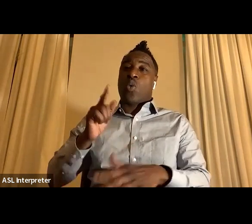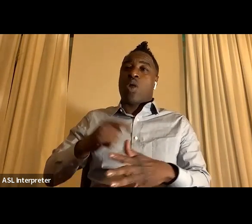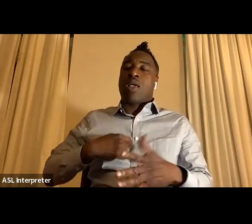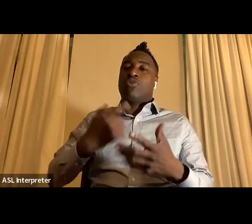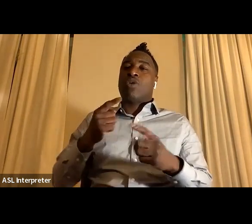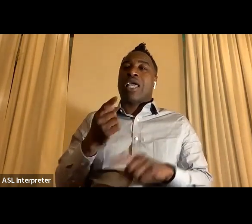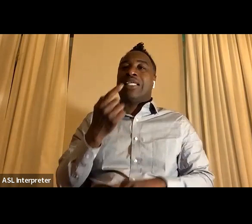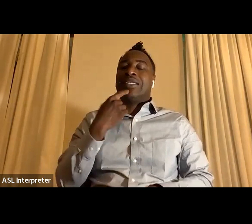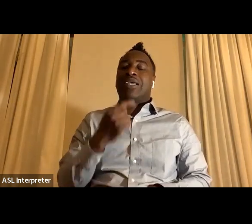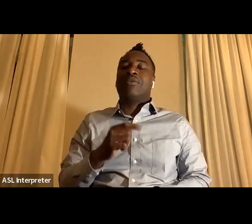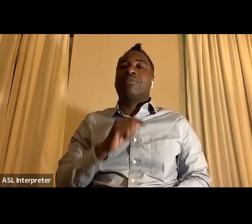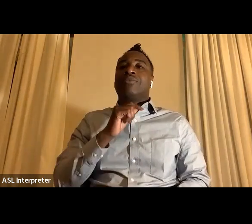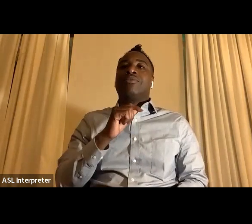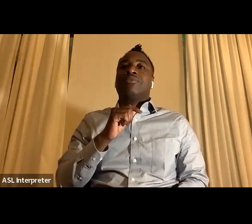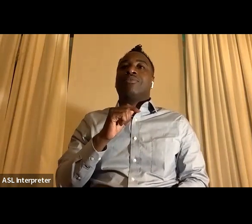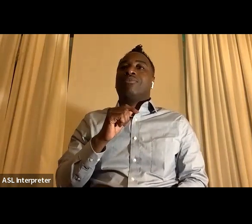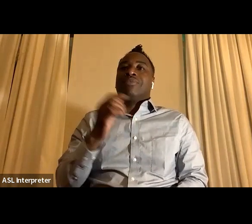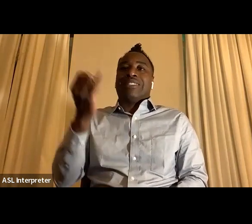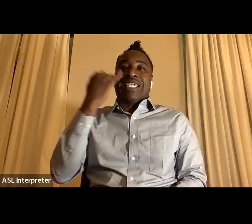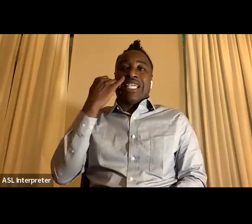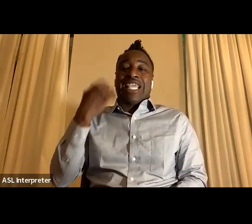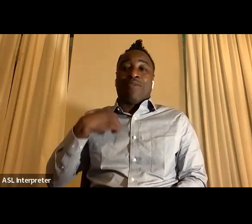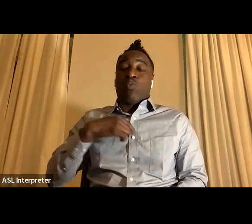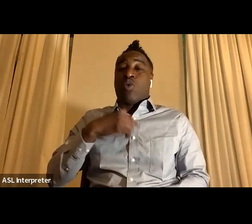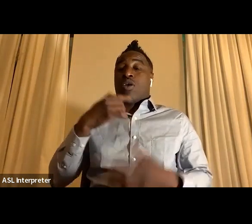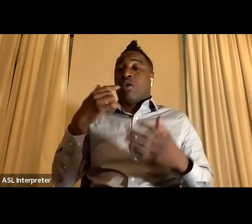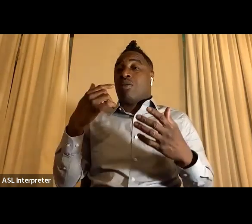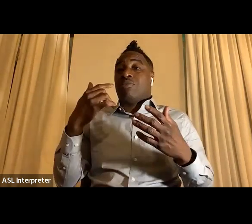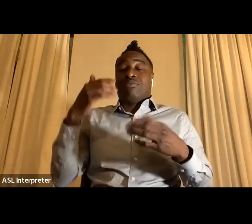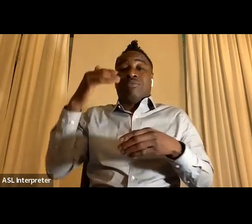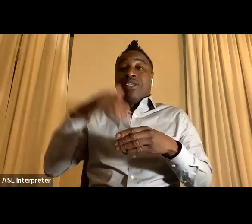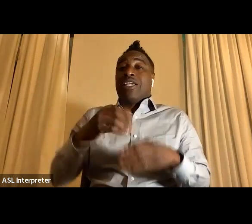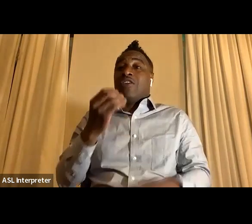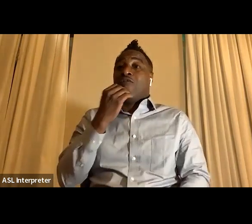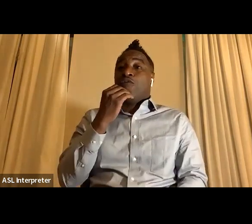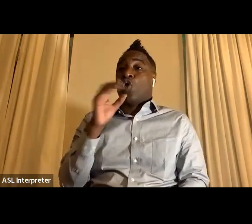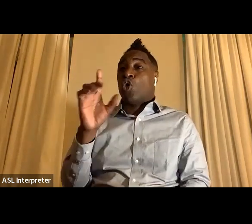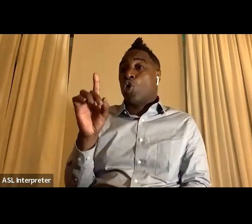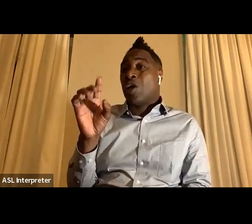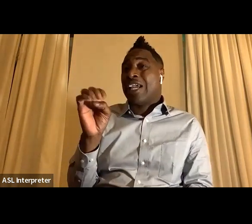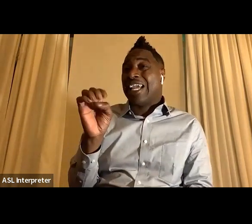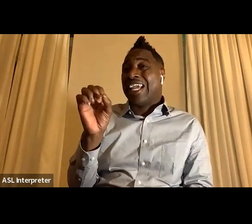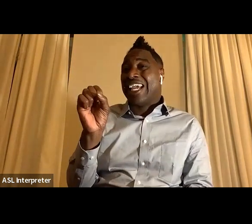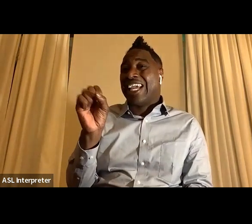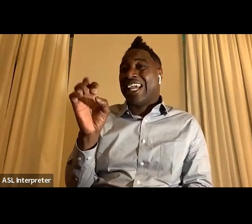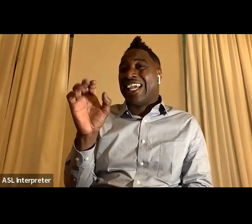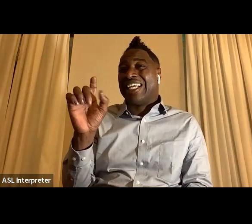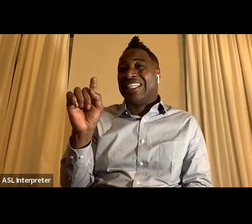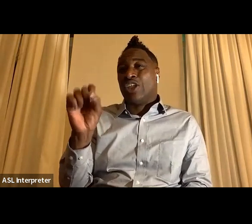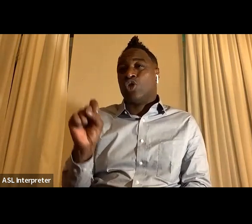even if we are in food insecure spaces or food deserts itself, there are still community groups and organizations